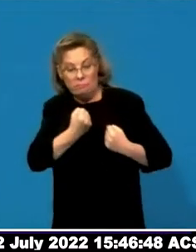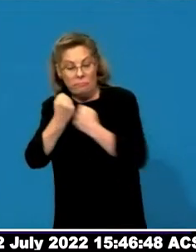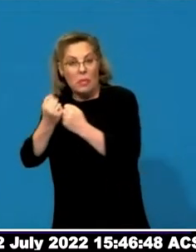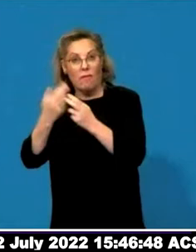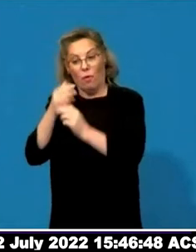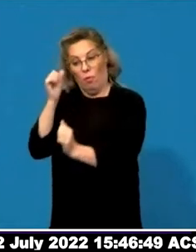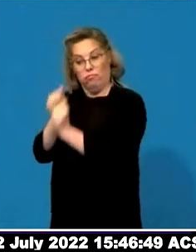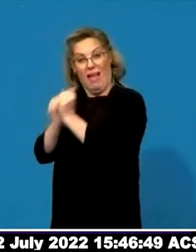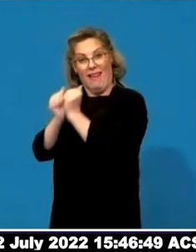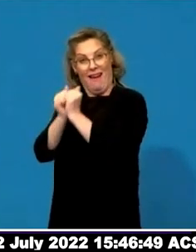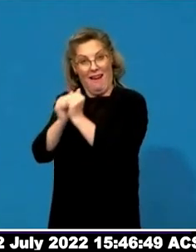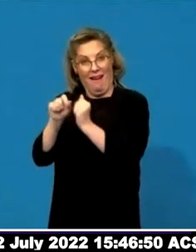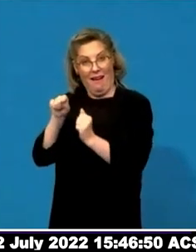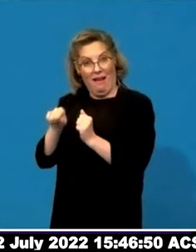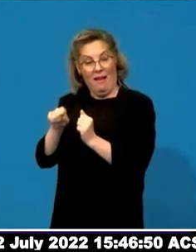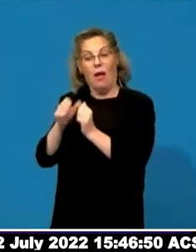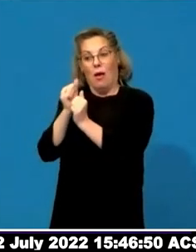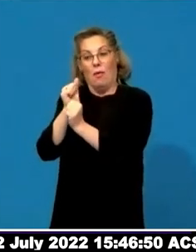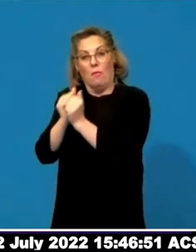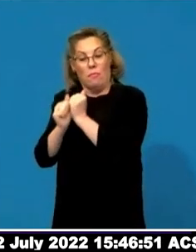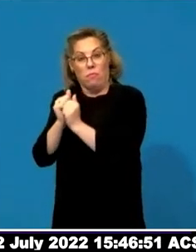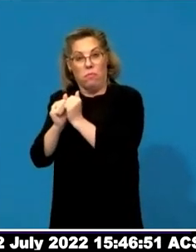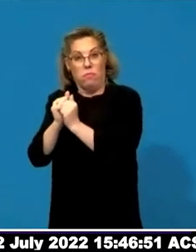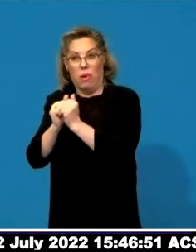Bakoi Namok has provided a statement for this public hearing